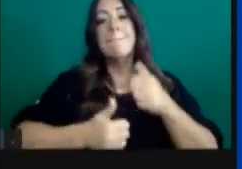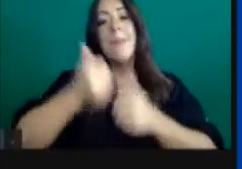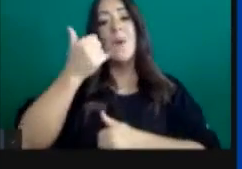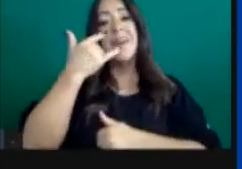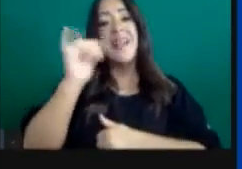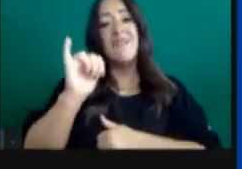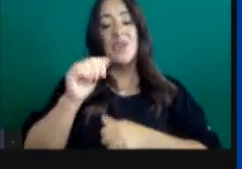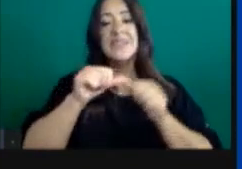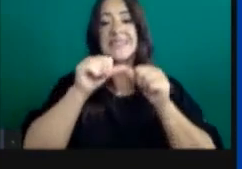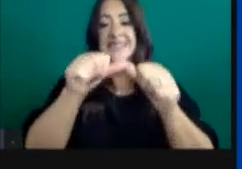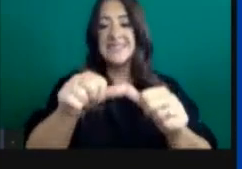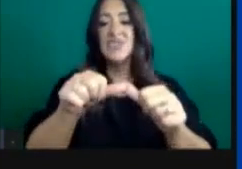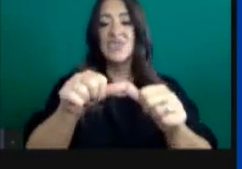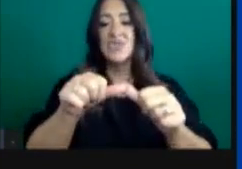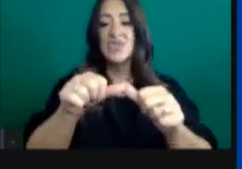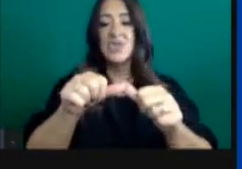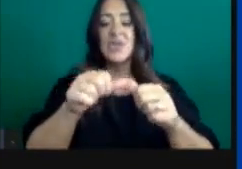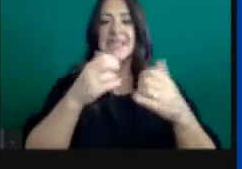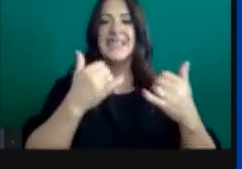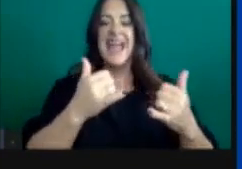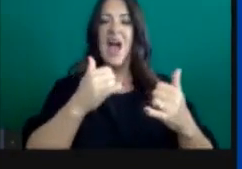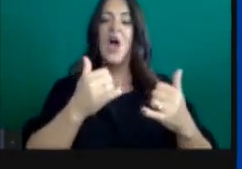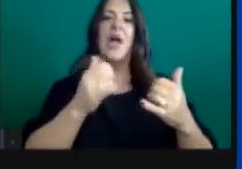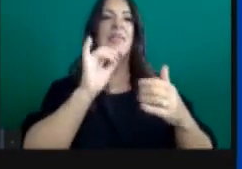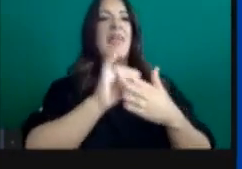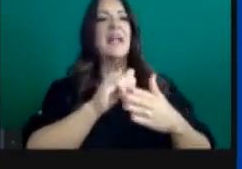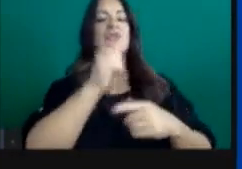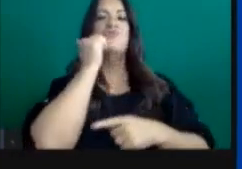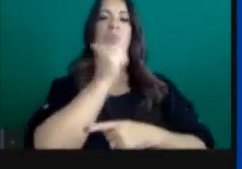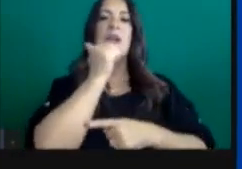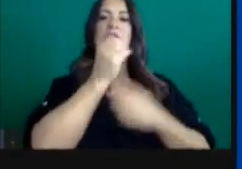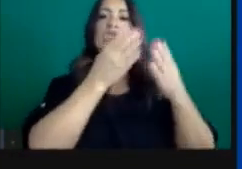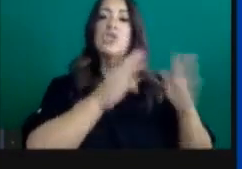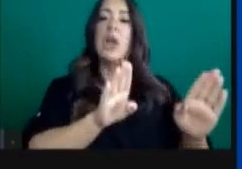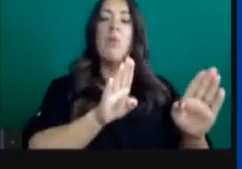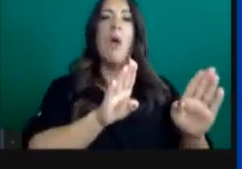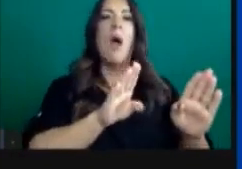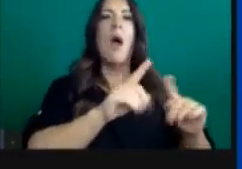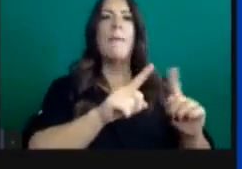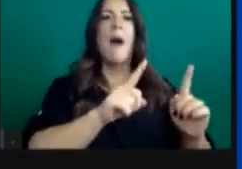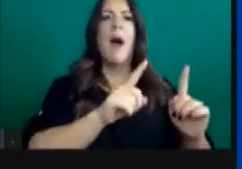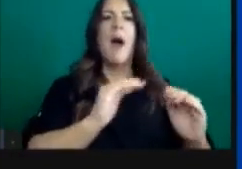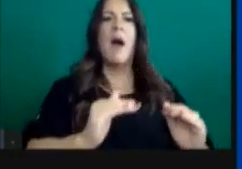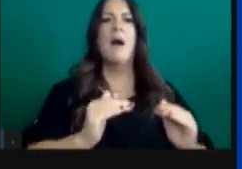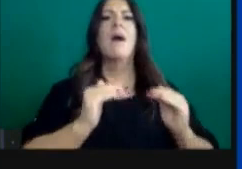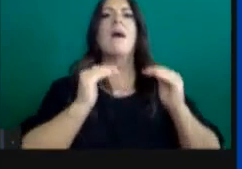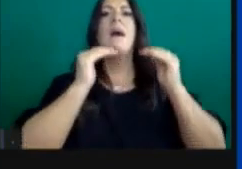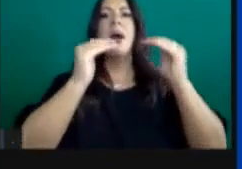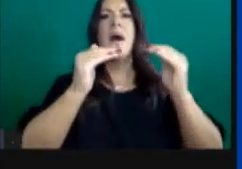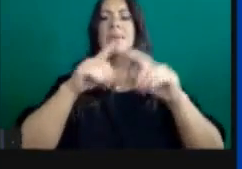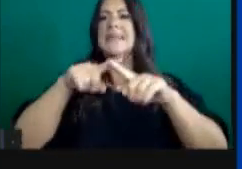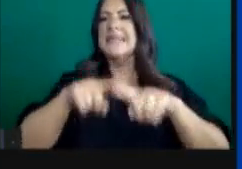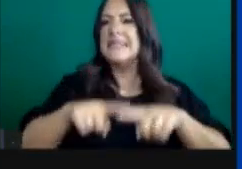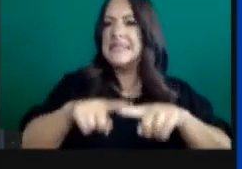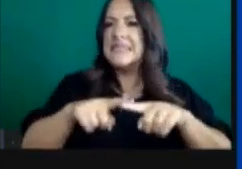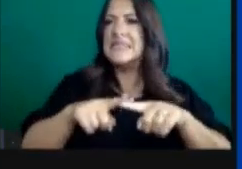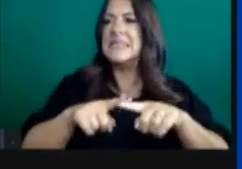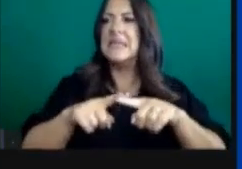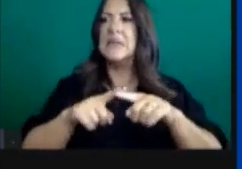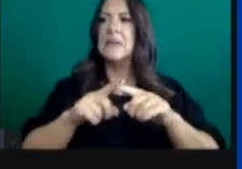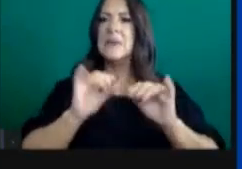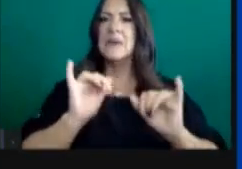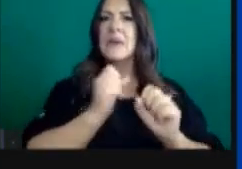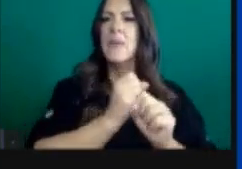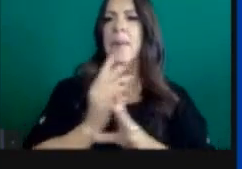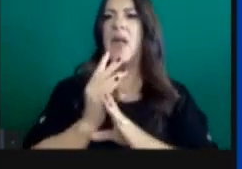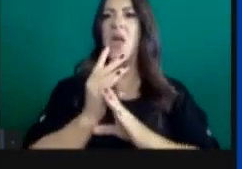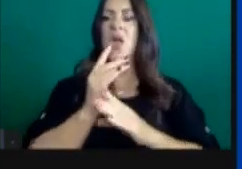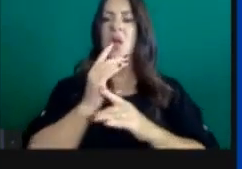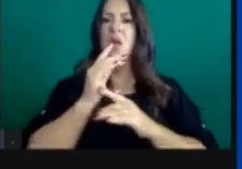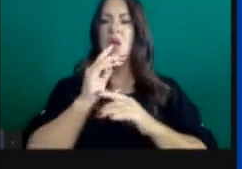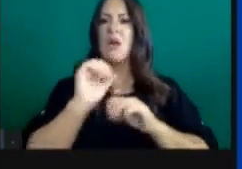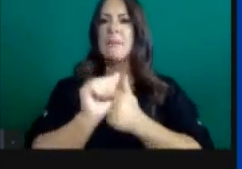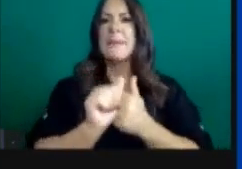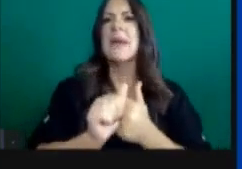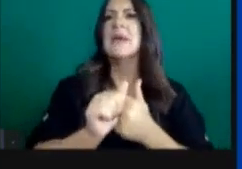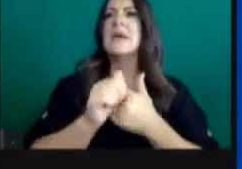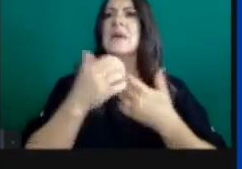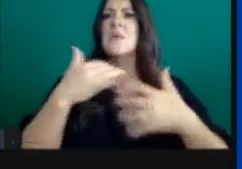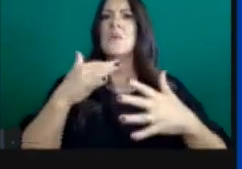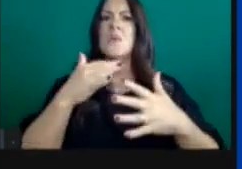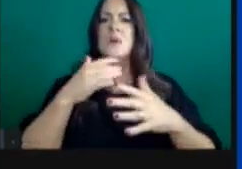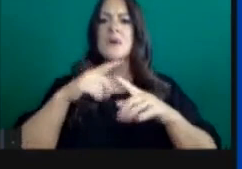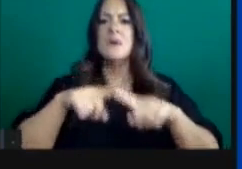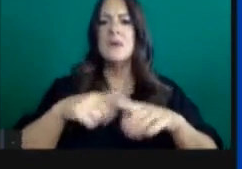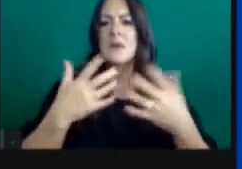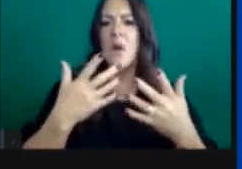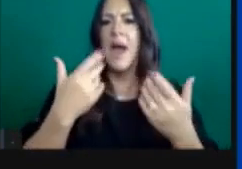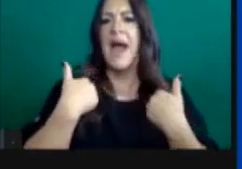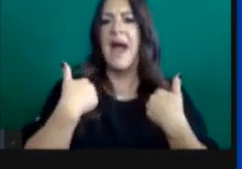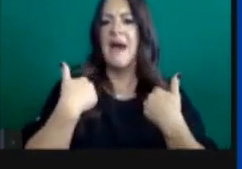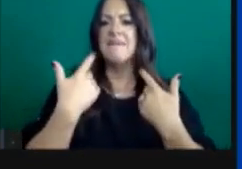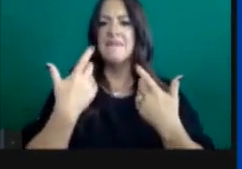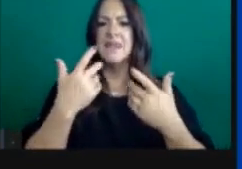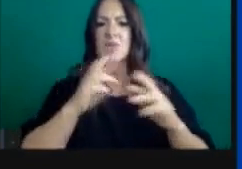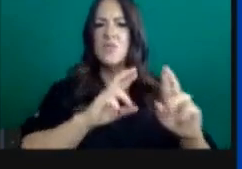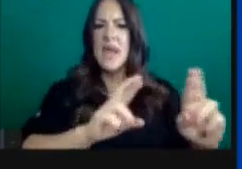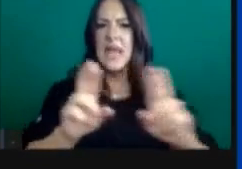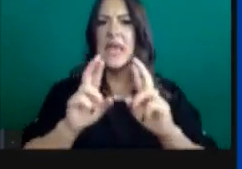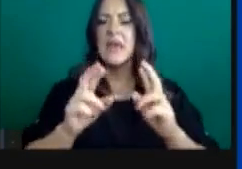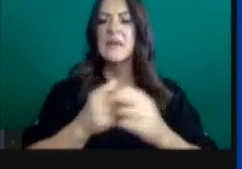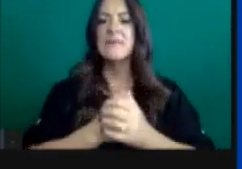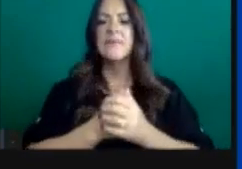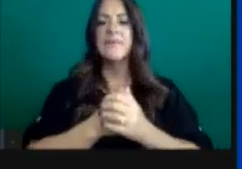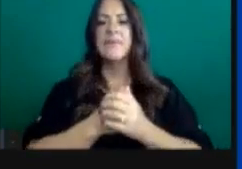CONTINGENCY CARE, WHICH MOST HOSPITALS IN CALIFORNIA ARE OPERATING IN TODAY, THIS IS WHERE YOU SEE SPACE IN THE HOSPITAL THAT IS USED FOR OTHER TYPES OF CARE.